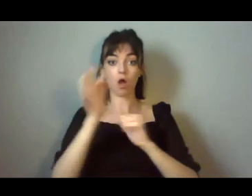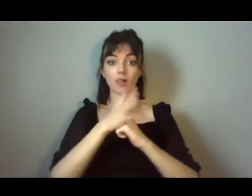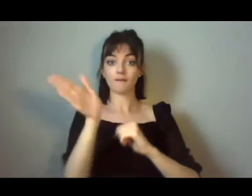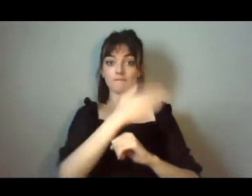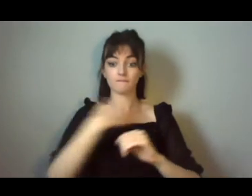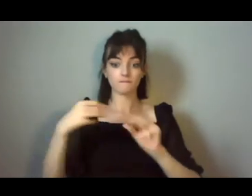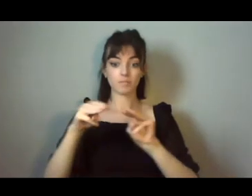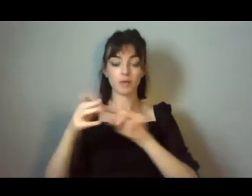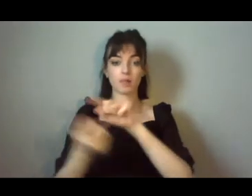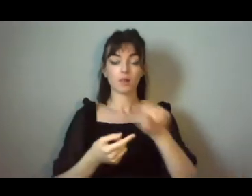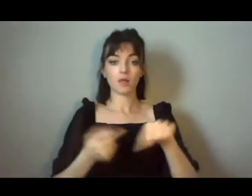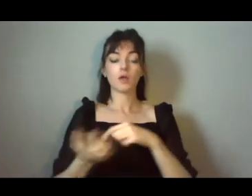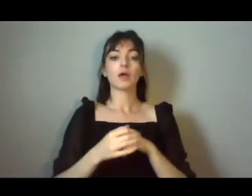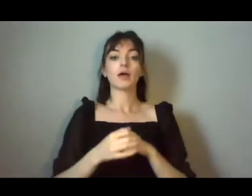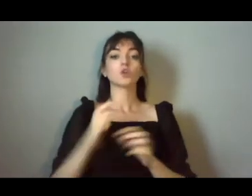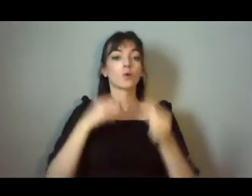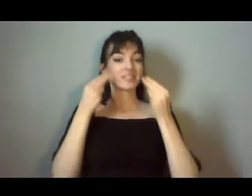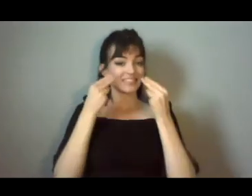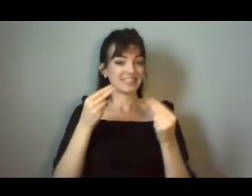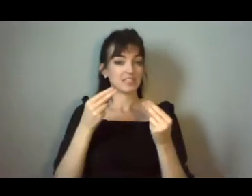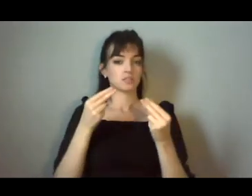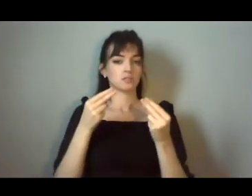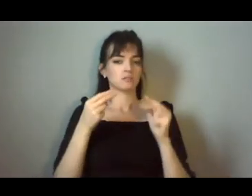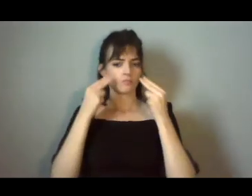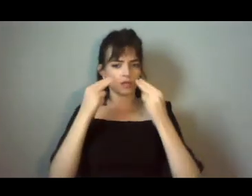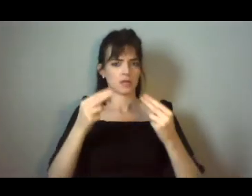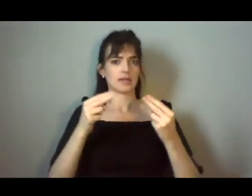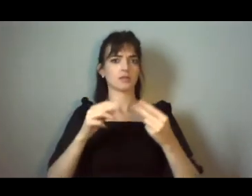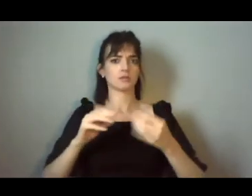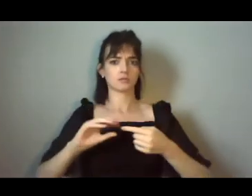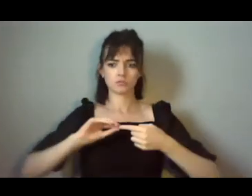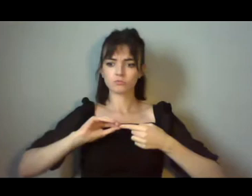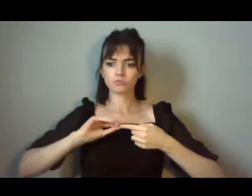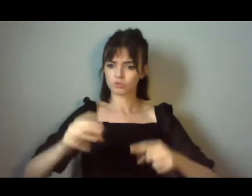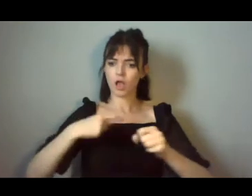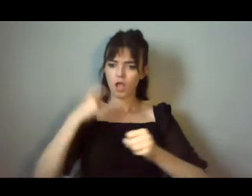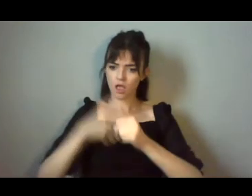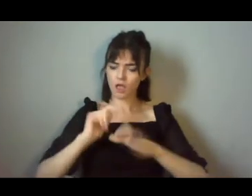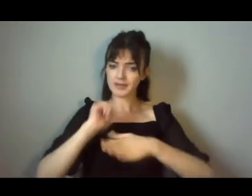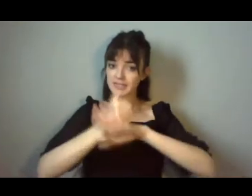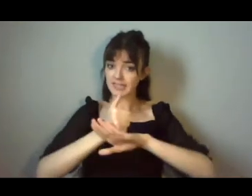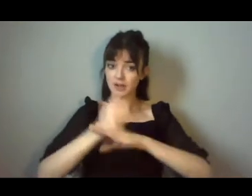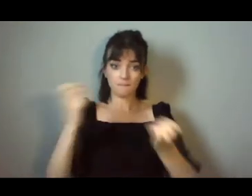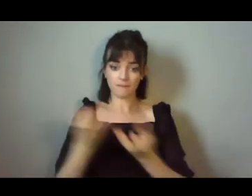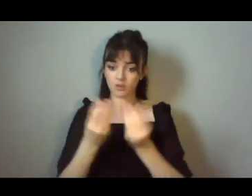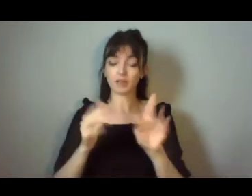And needed a concerted effort to get things in place. So a number of things that we have done in